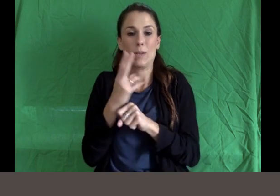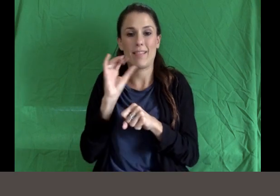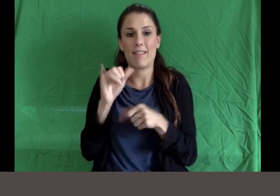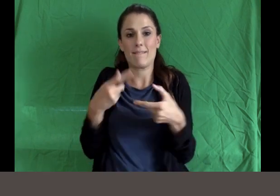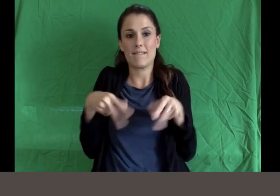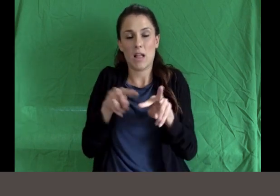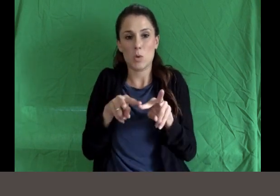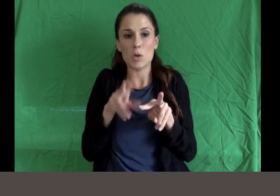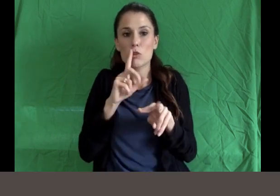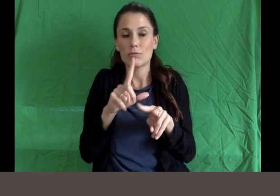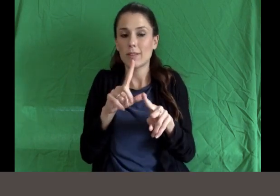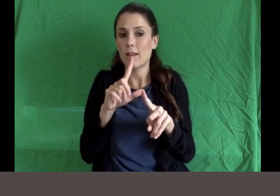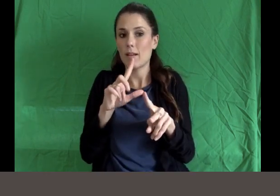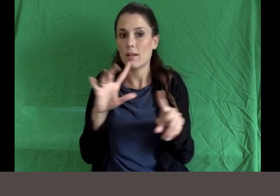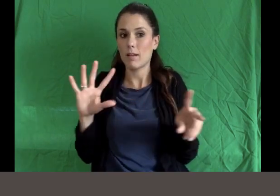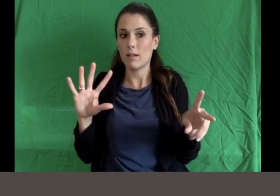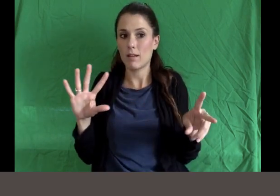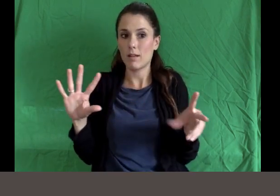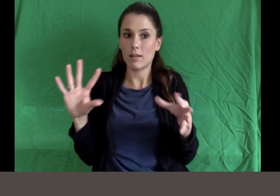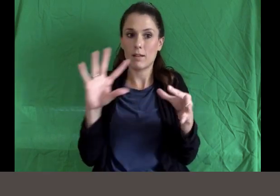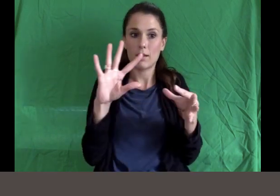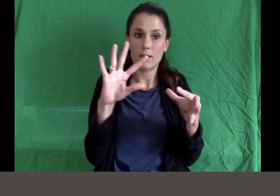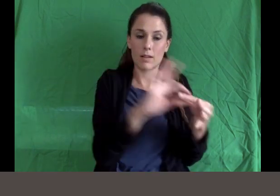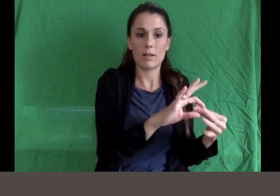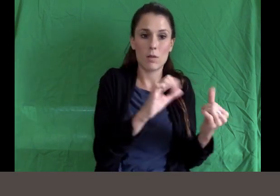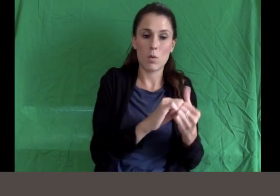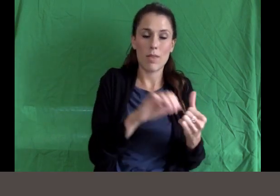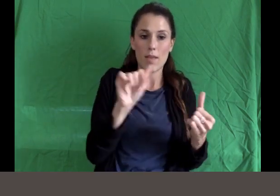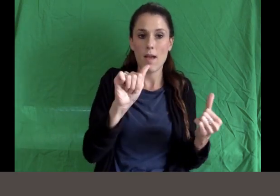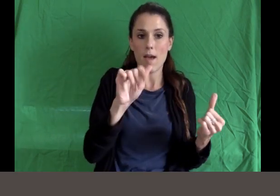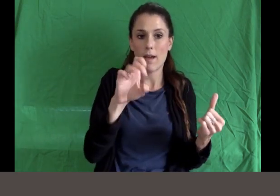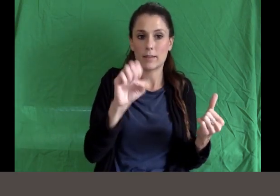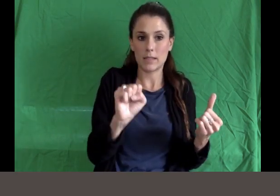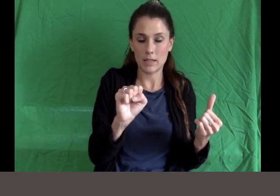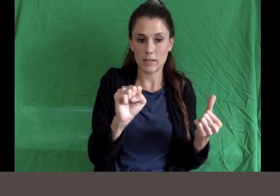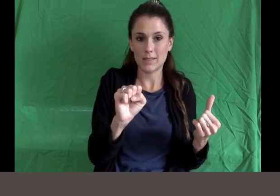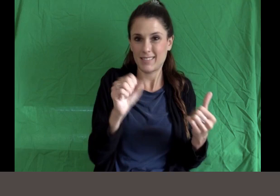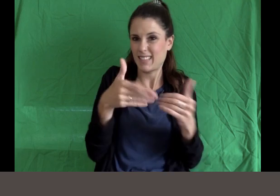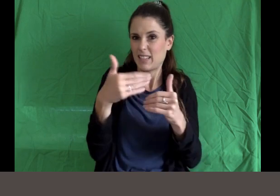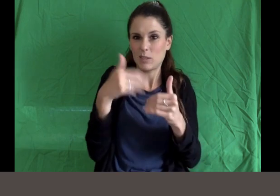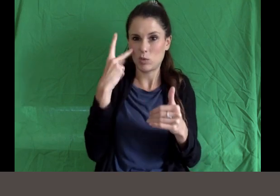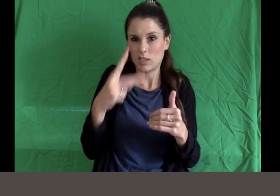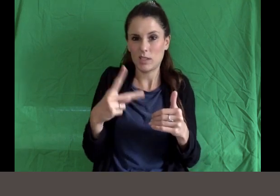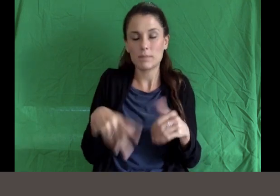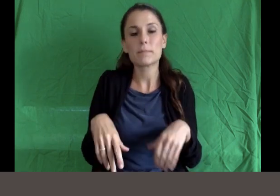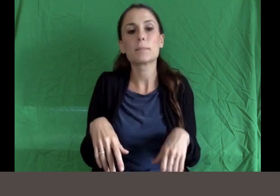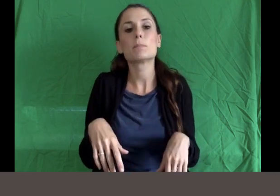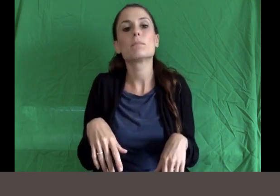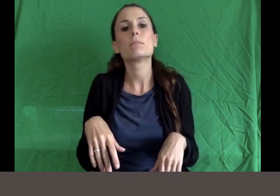attached to the axis so very readily accessible and then we can actually just set the bounds on